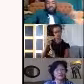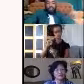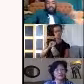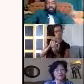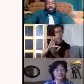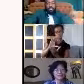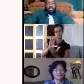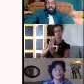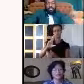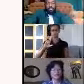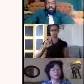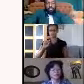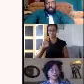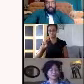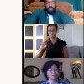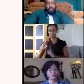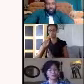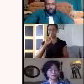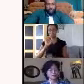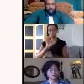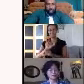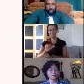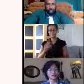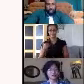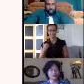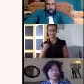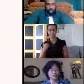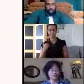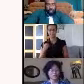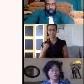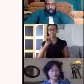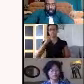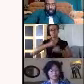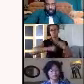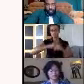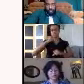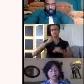needs structures and policies in place, and a culture shift so that we can talk about